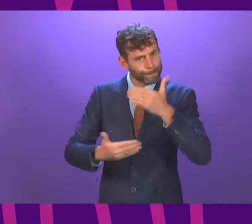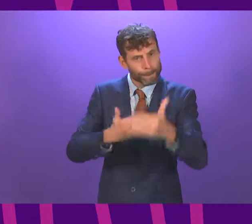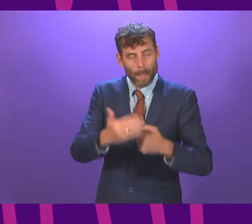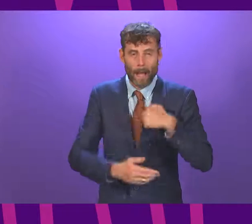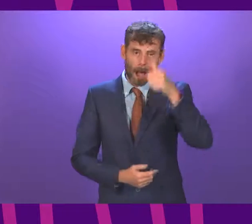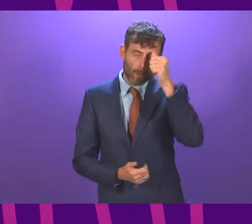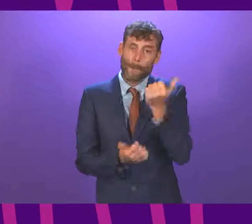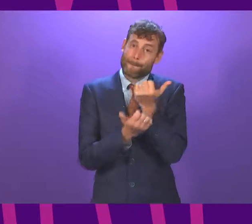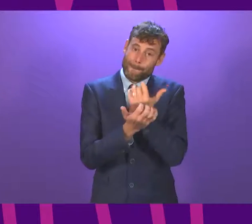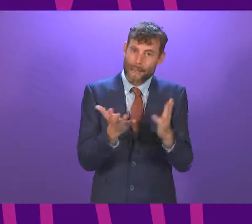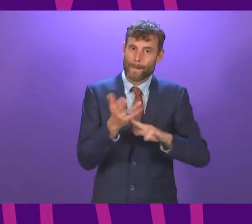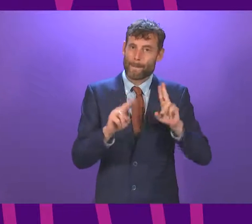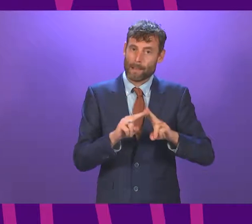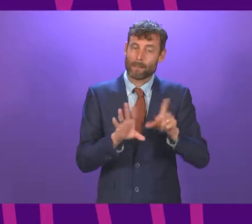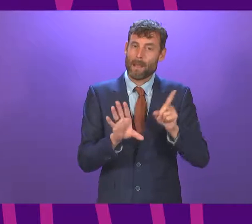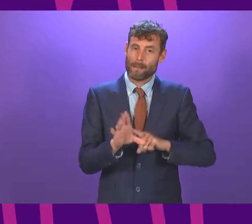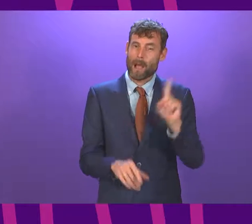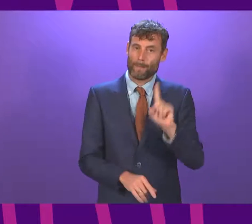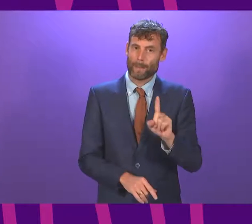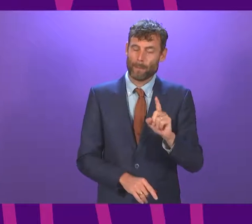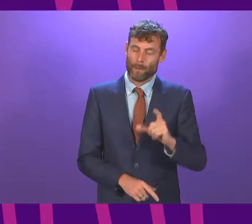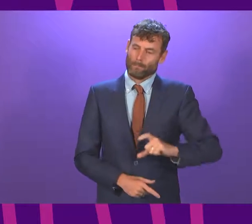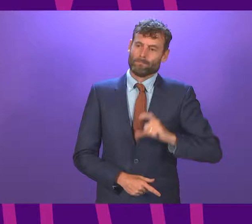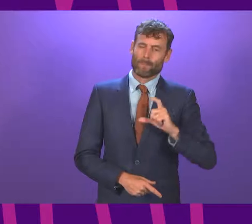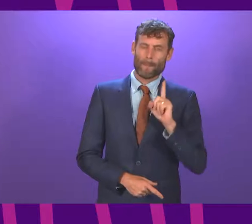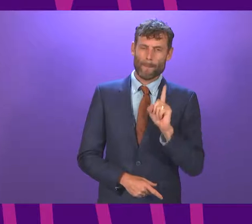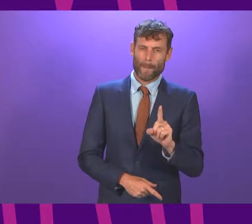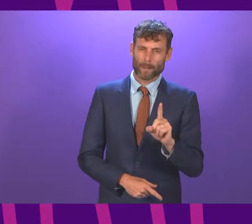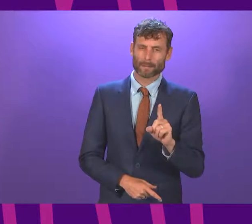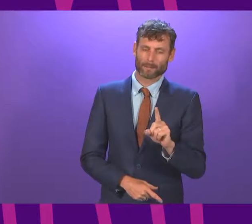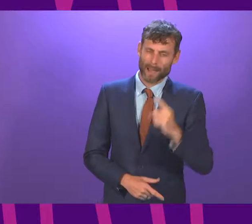but it cannot be conditional, as we move forward. Ensuring that our children and young people can